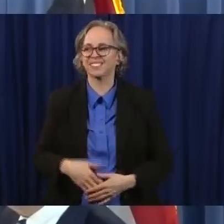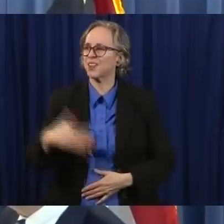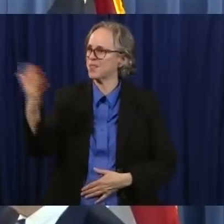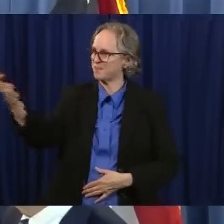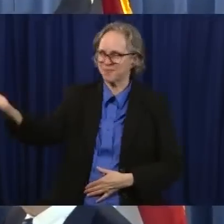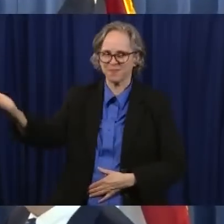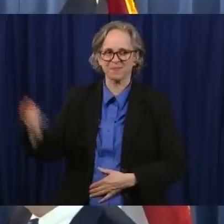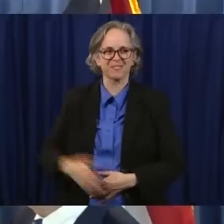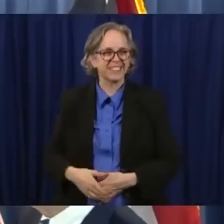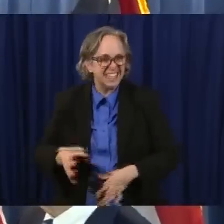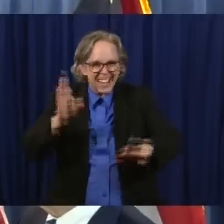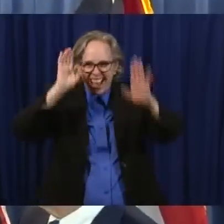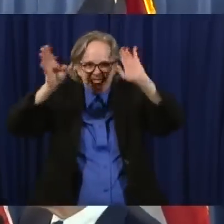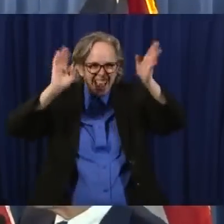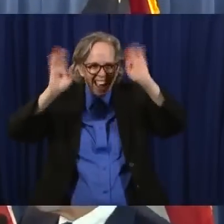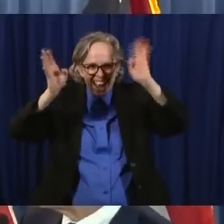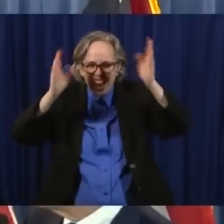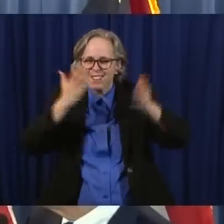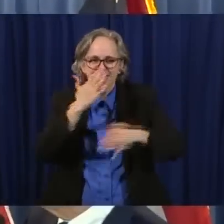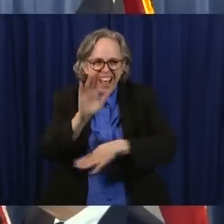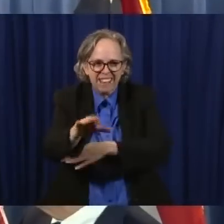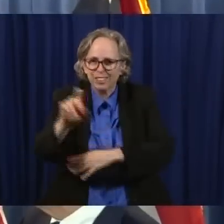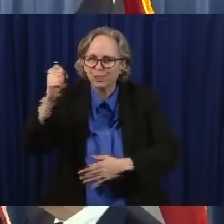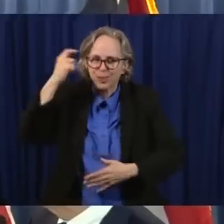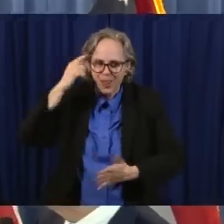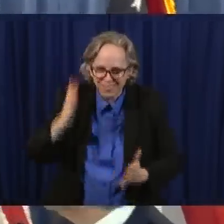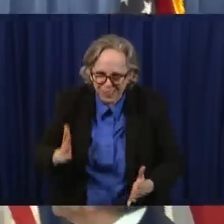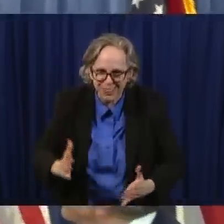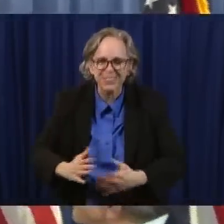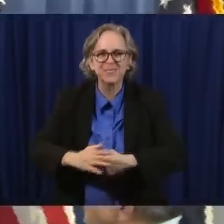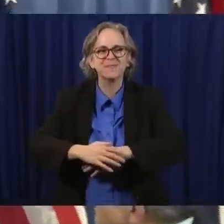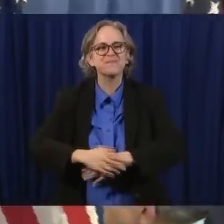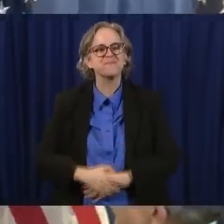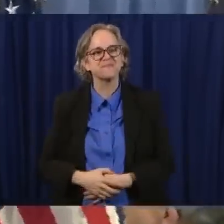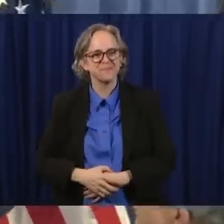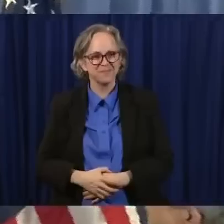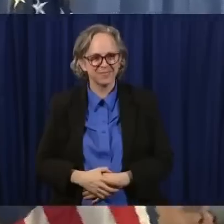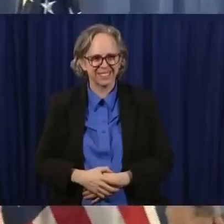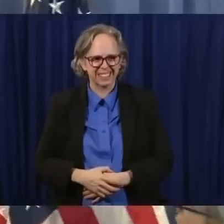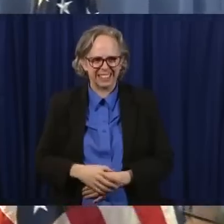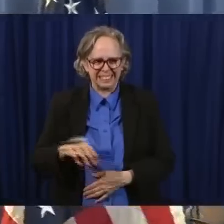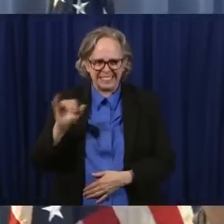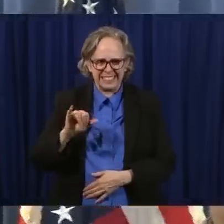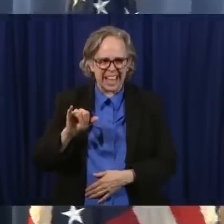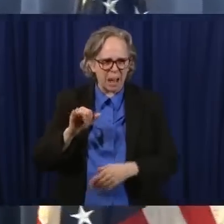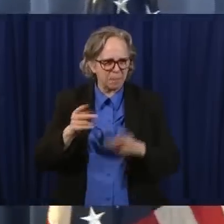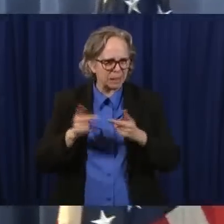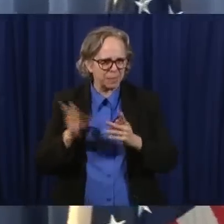MENTAL HEALTH AND SERVICES LORI CHRIS TO REJOIN US AGAIN. SHE WAS HERE BEFORE. AND TO CUT TALK ABOUT A NEW ADVERT THAT WE ARE ROLLING OUT TO HELP OHIOANS GET THROUGH